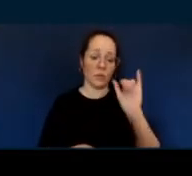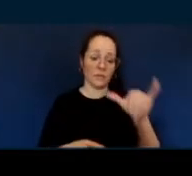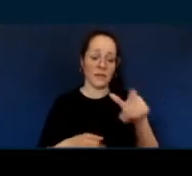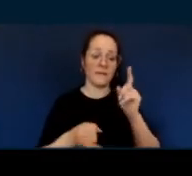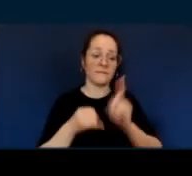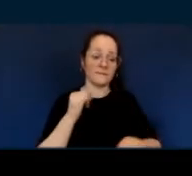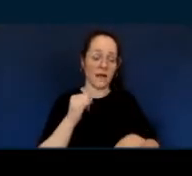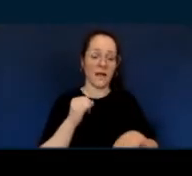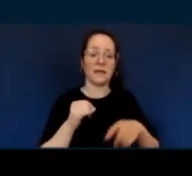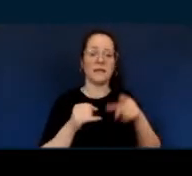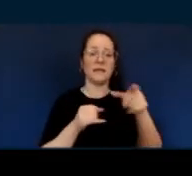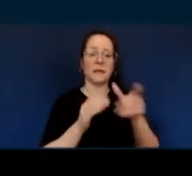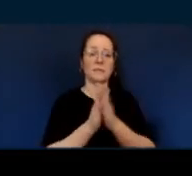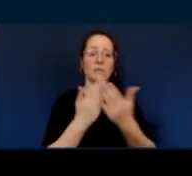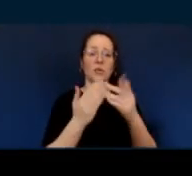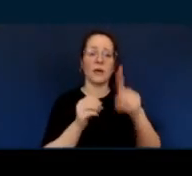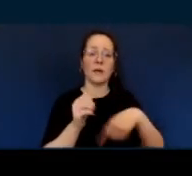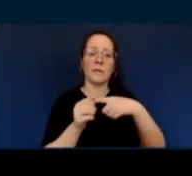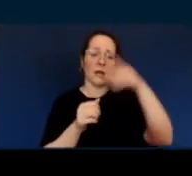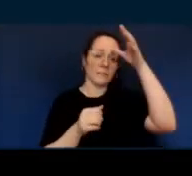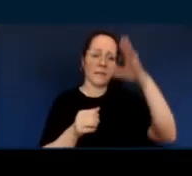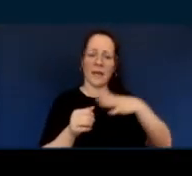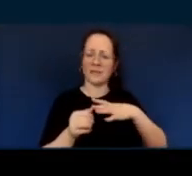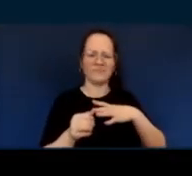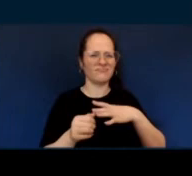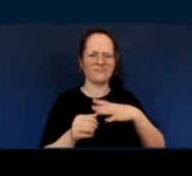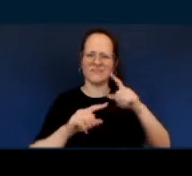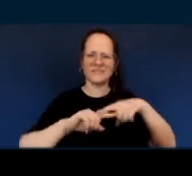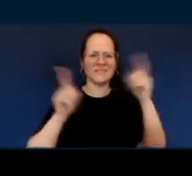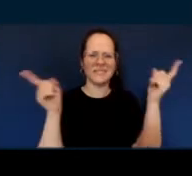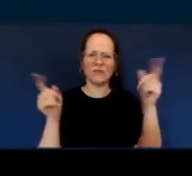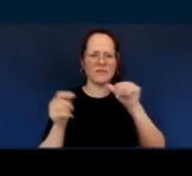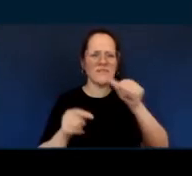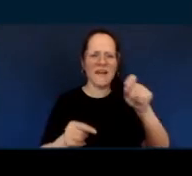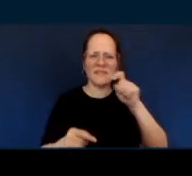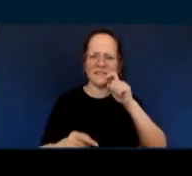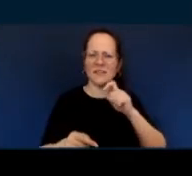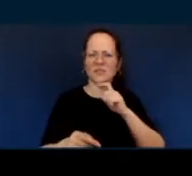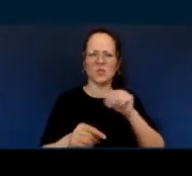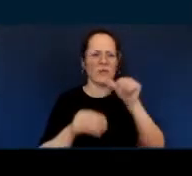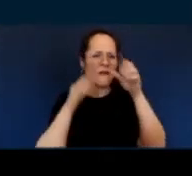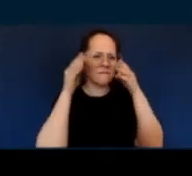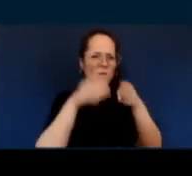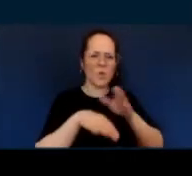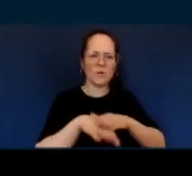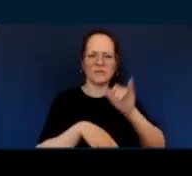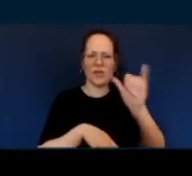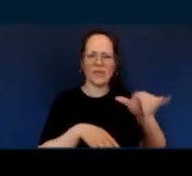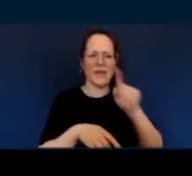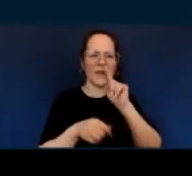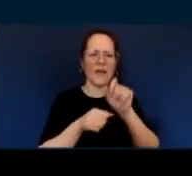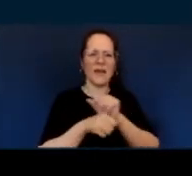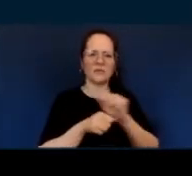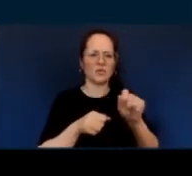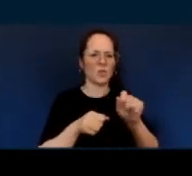ARE TOTALLY DIFFERENT, THEY'RE NONSEXUAL AND FOCUSED ON THE PART OF THE BODY YOU'RE STUDYING.